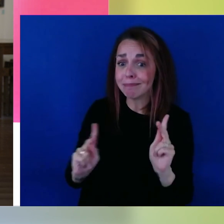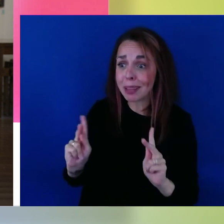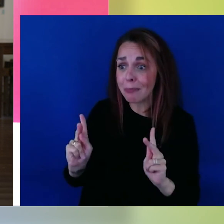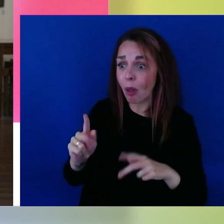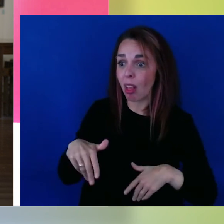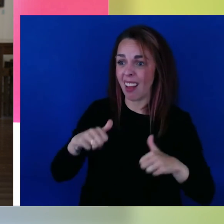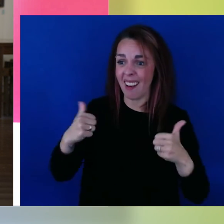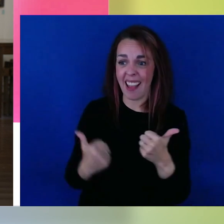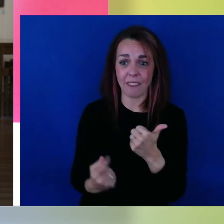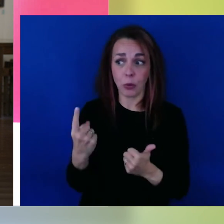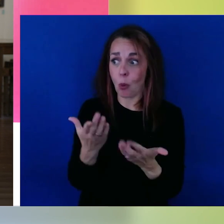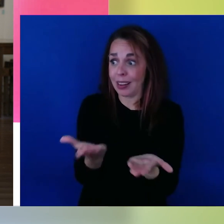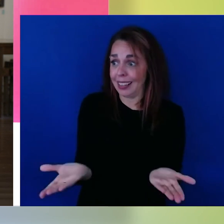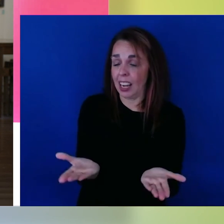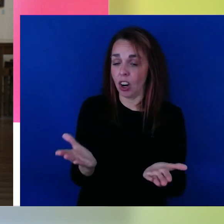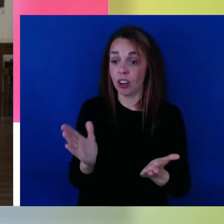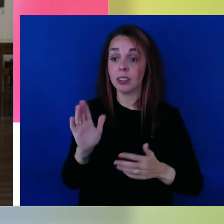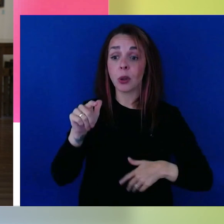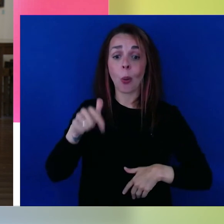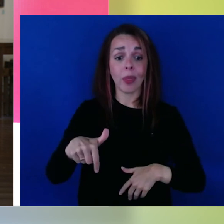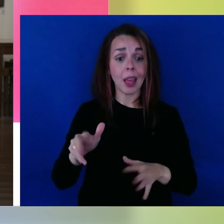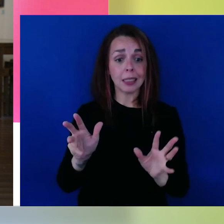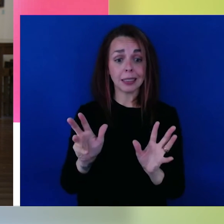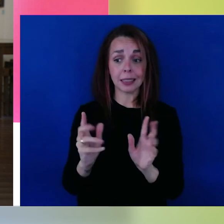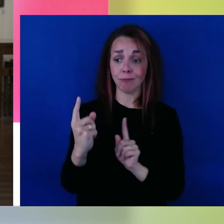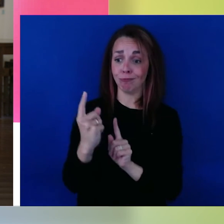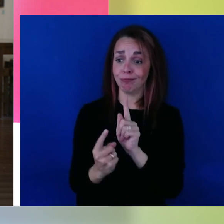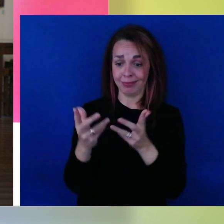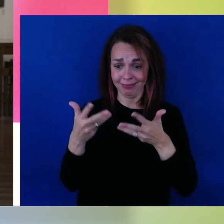That wraps up this session of Outside In.